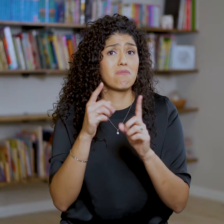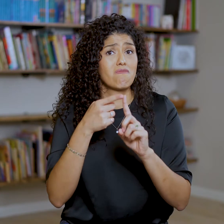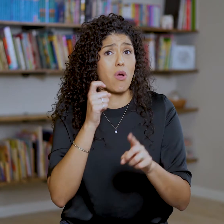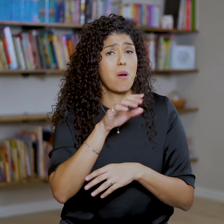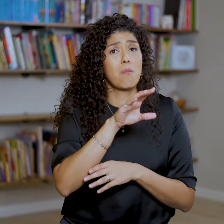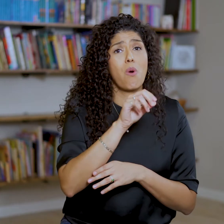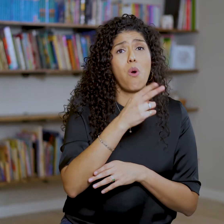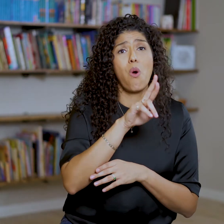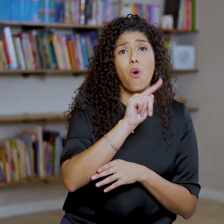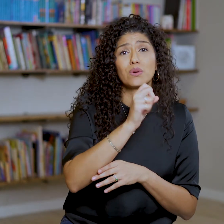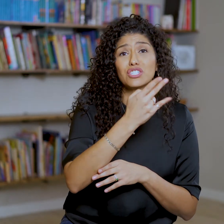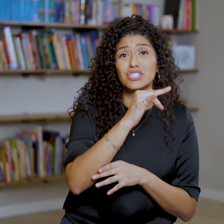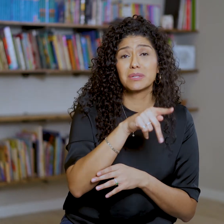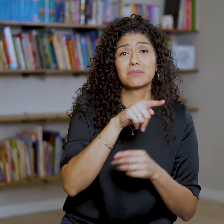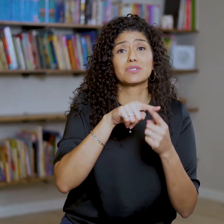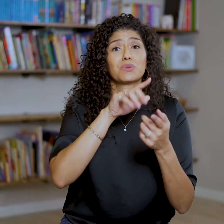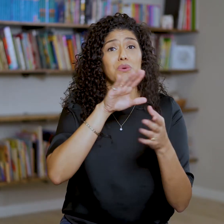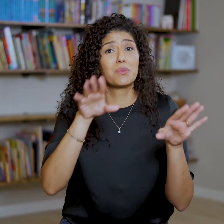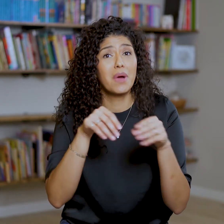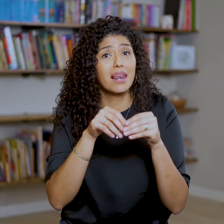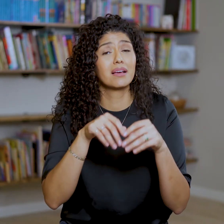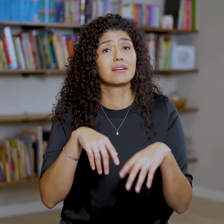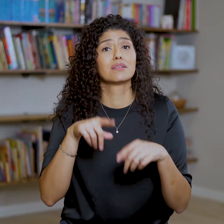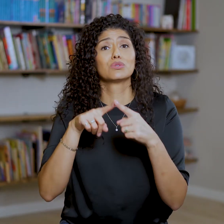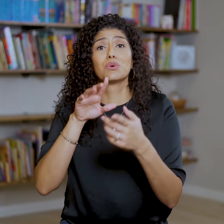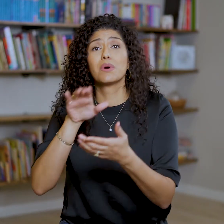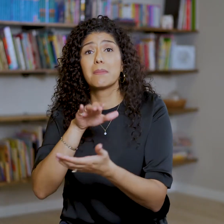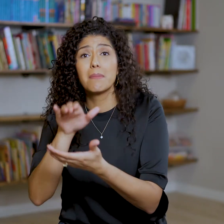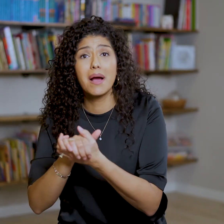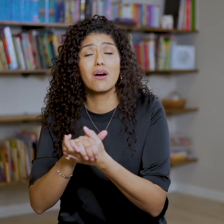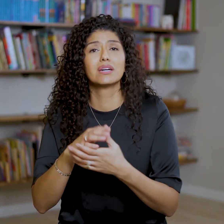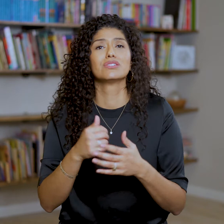from courtship to wedding, to marriage.